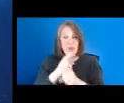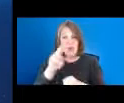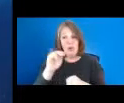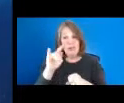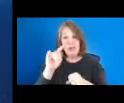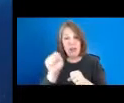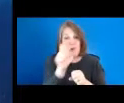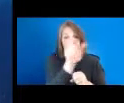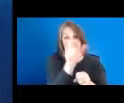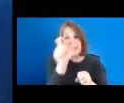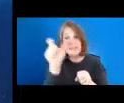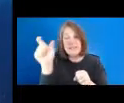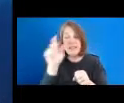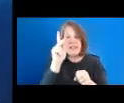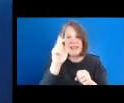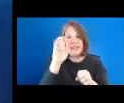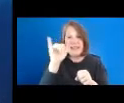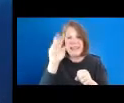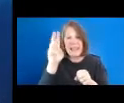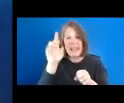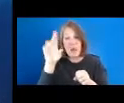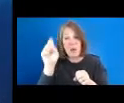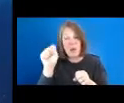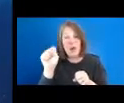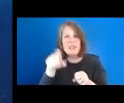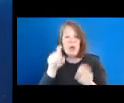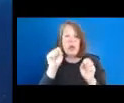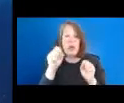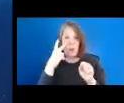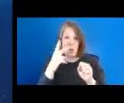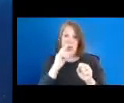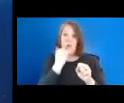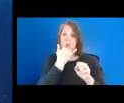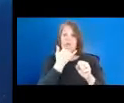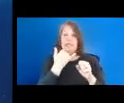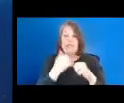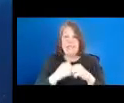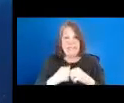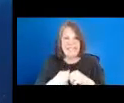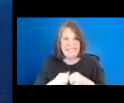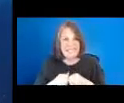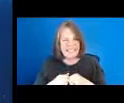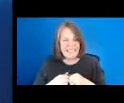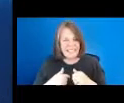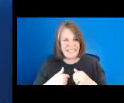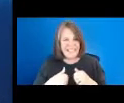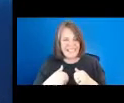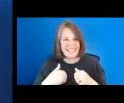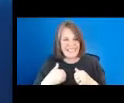16:21:11 So here are all the -- whoops. I think I have a combination there that doesn't